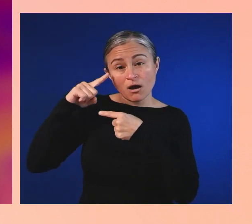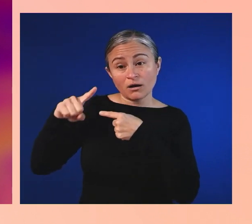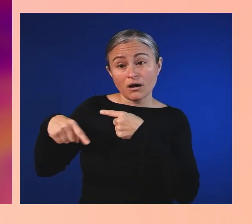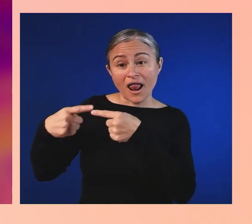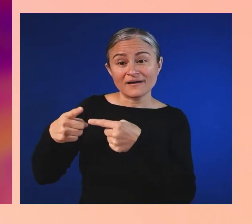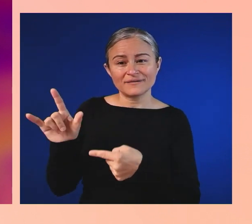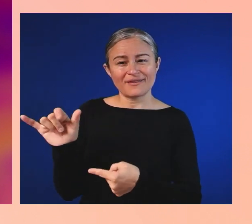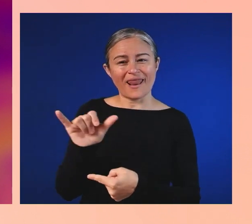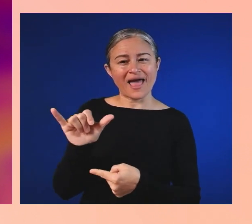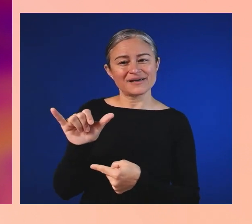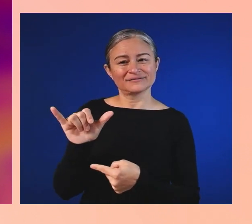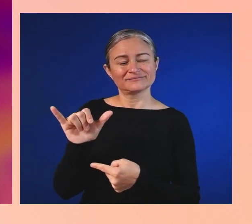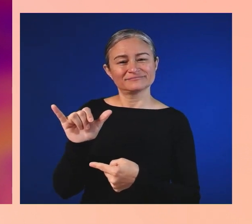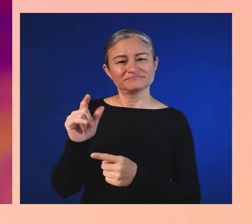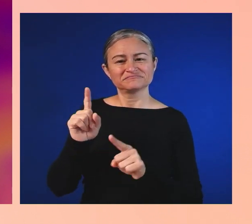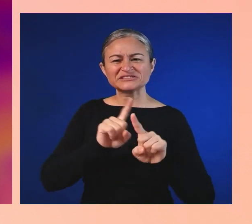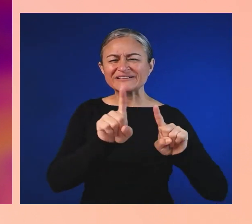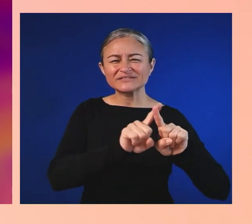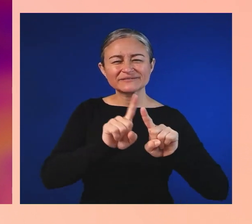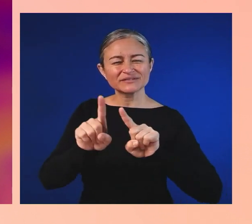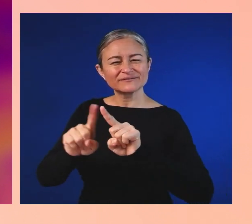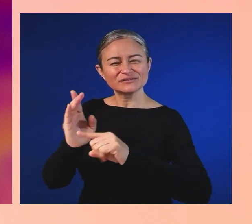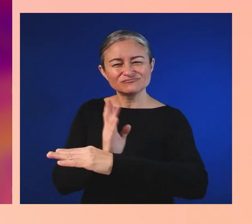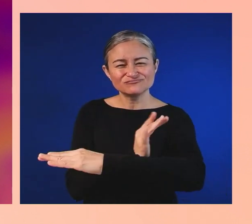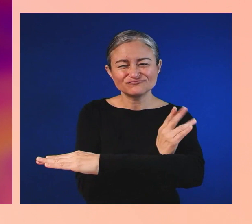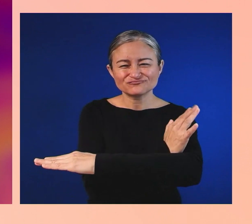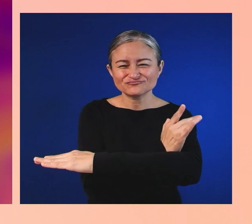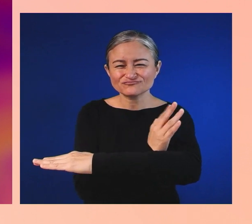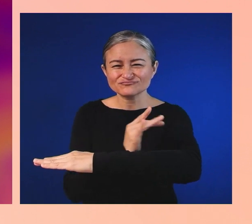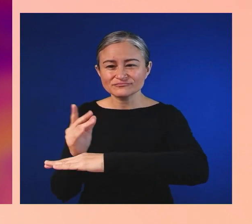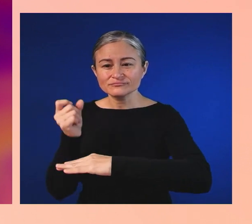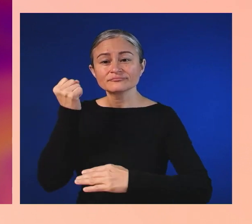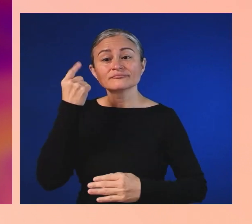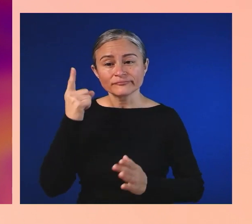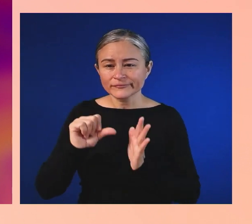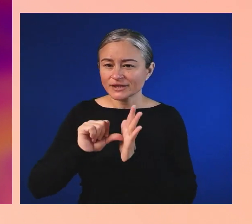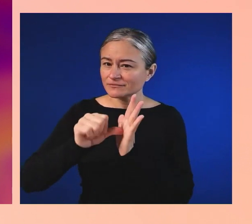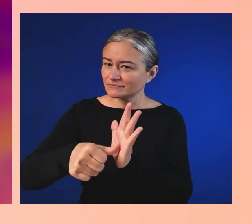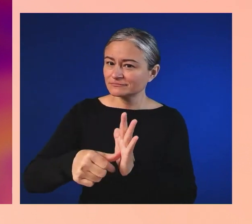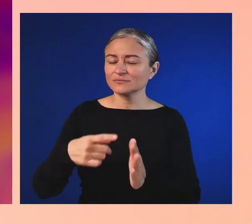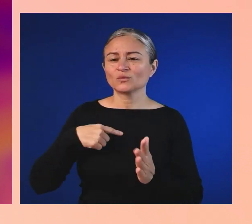going back again to where we started with this notion of motivation has to exceed